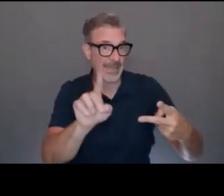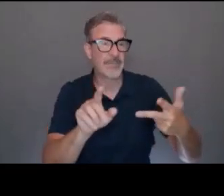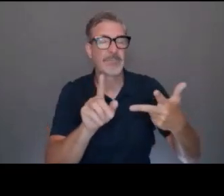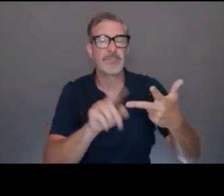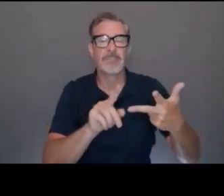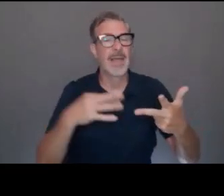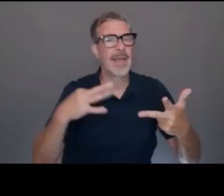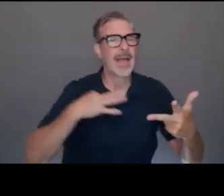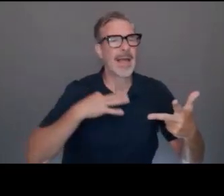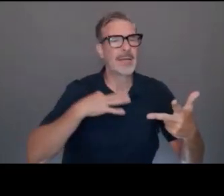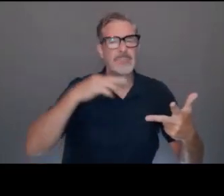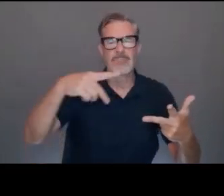the Application Form itself.